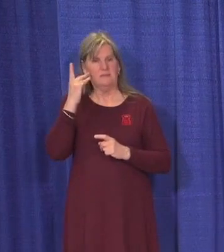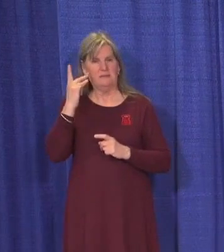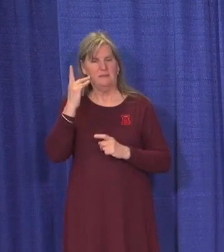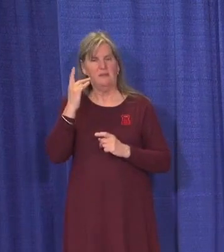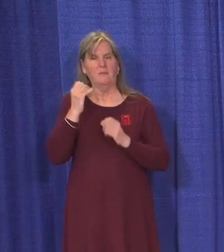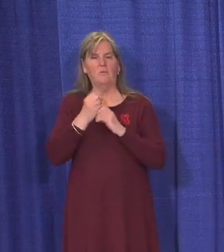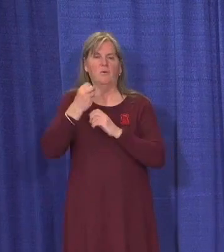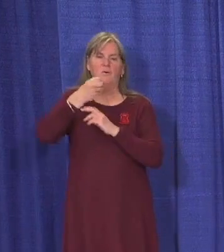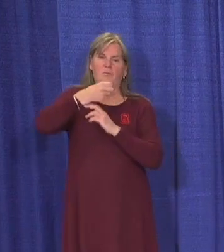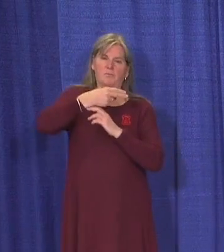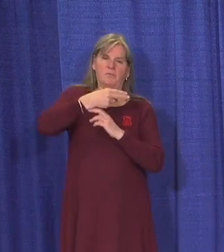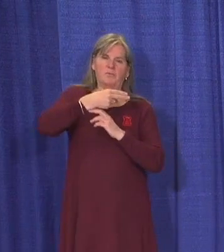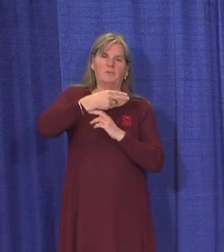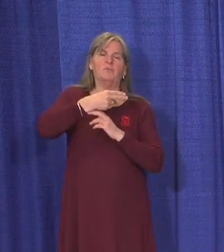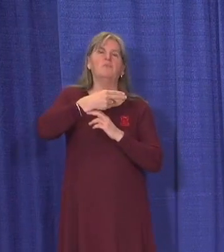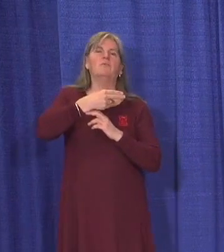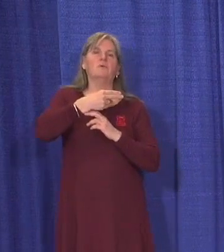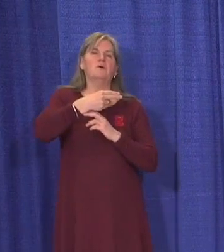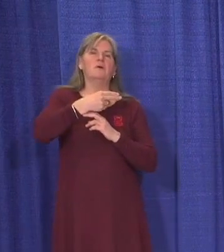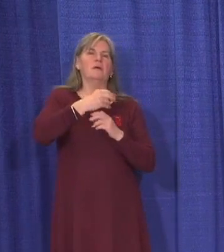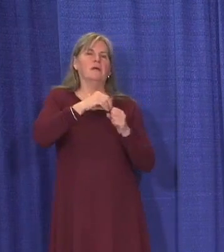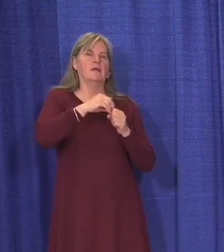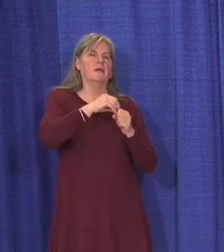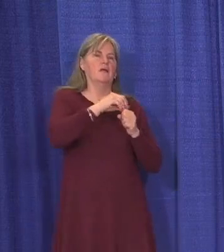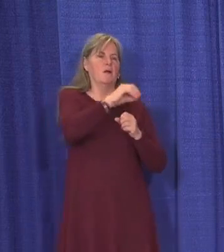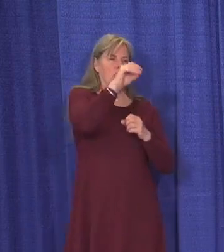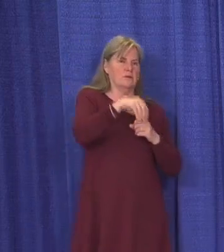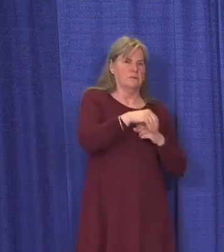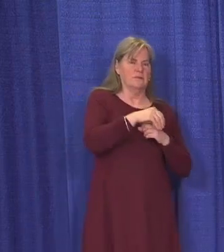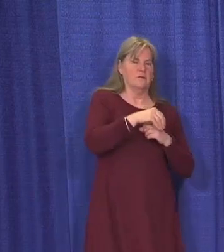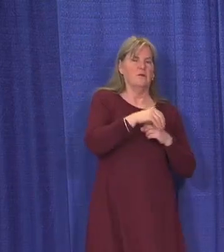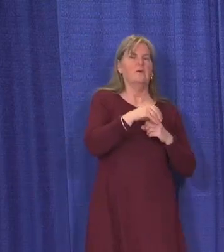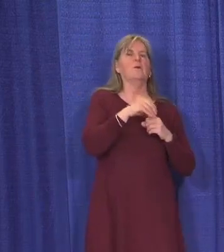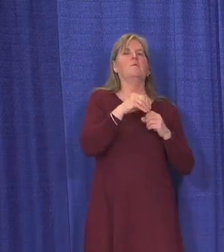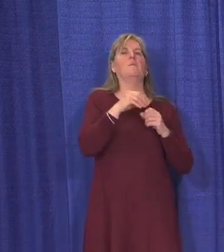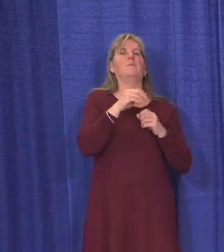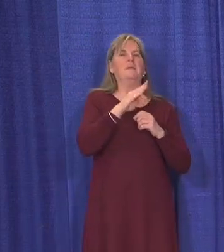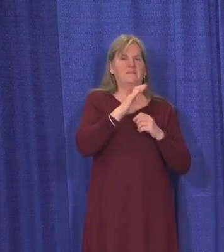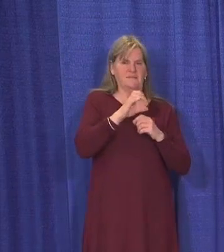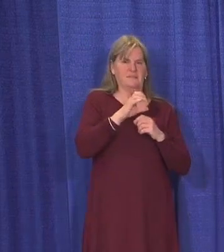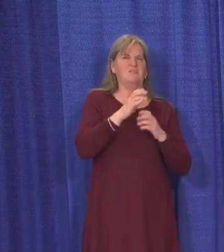variants and this is the expectation as we go forward as